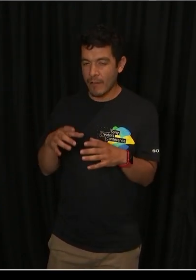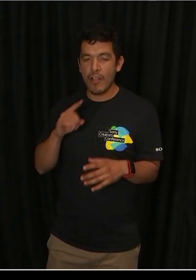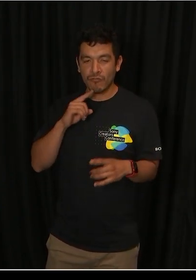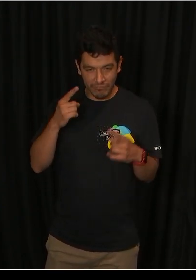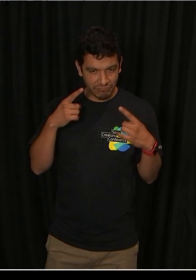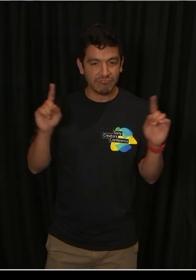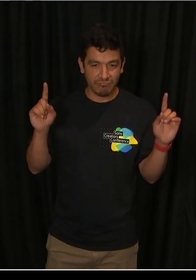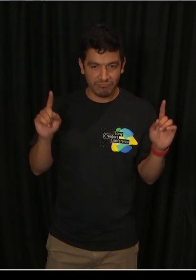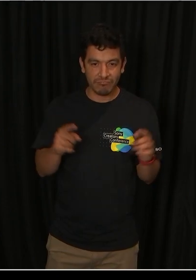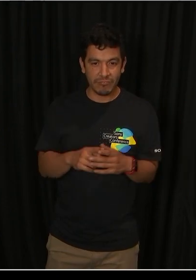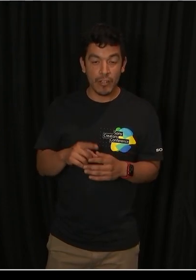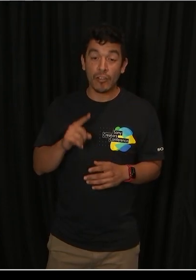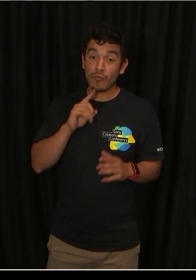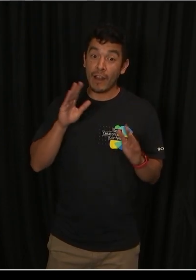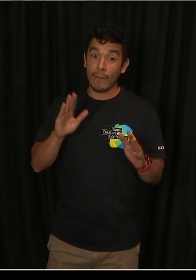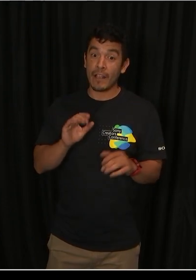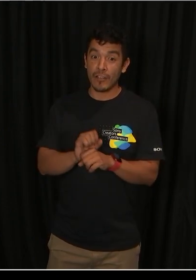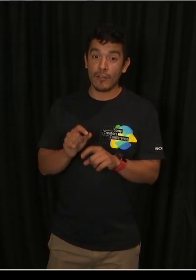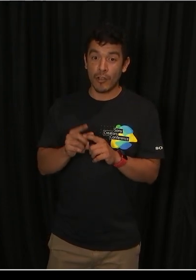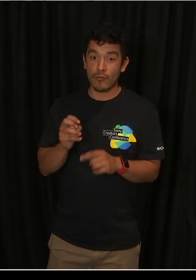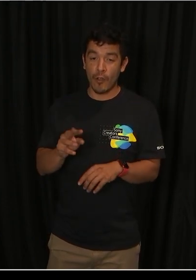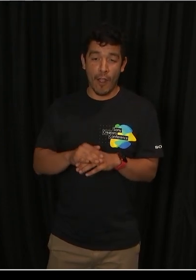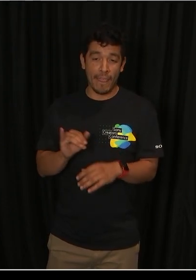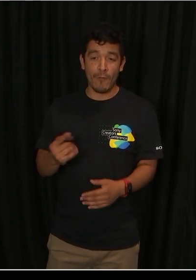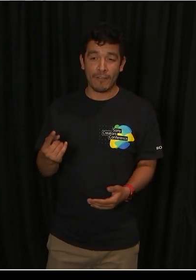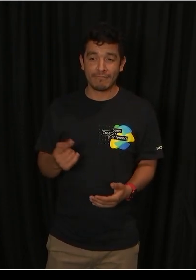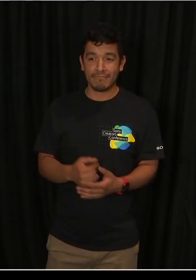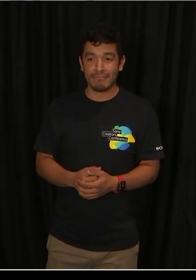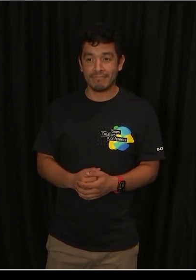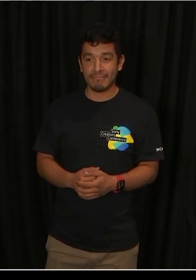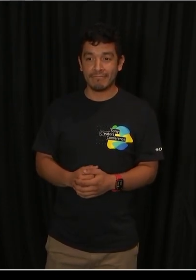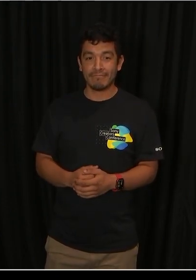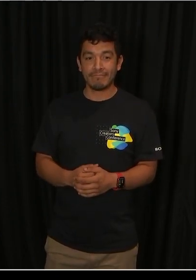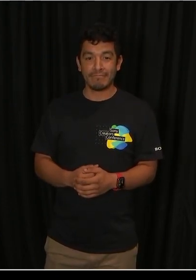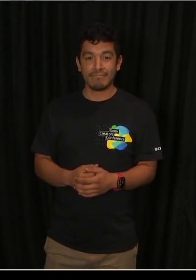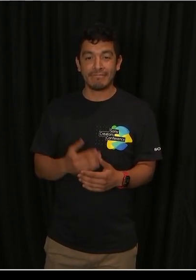So, amazing job to the crew on this one. Thank you. All right.